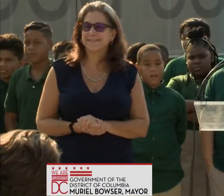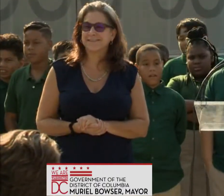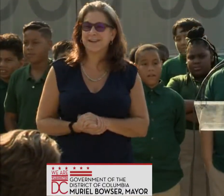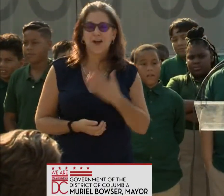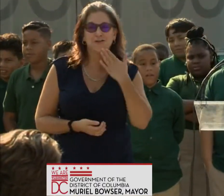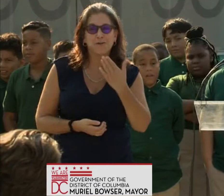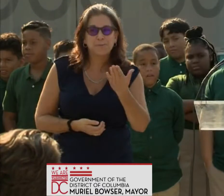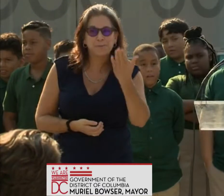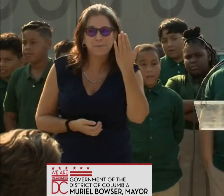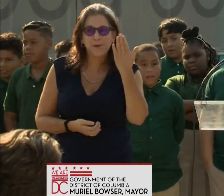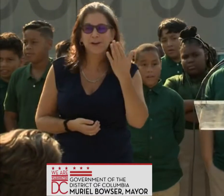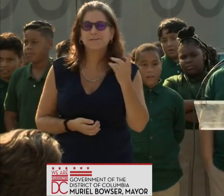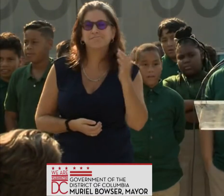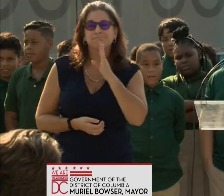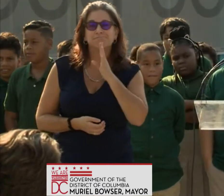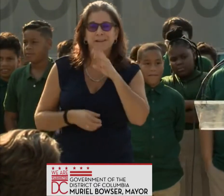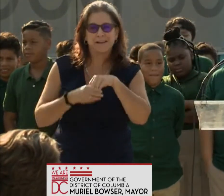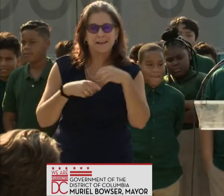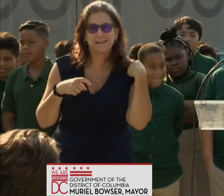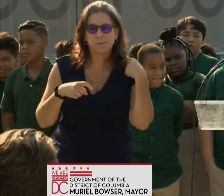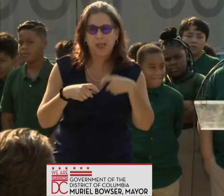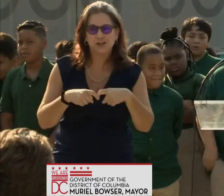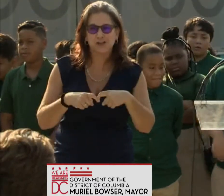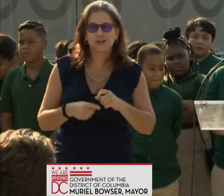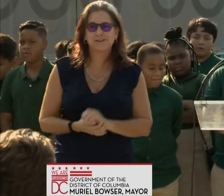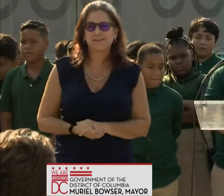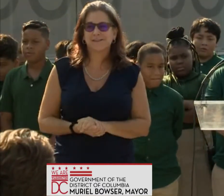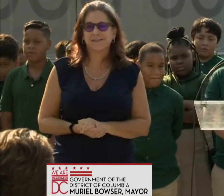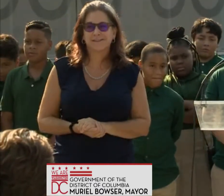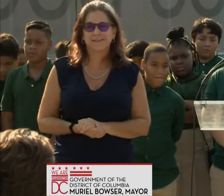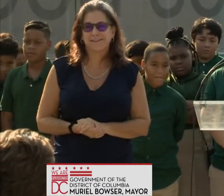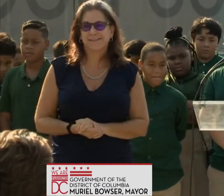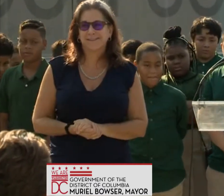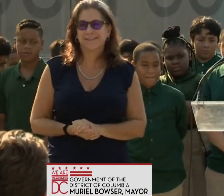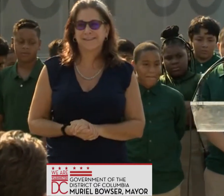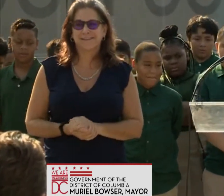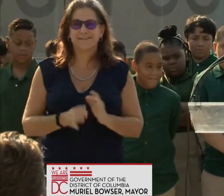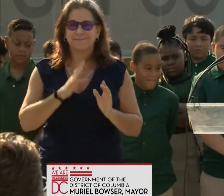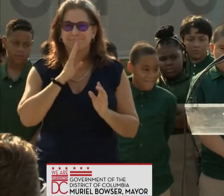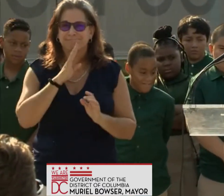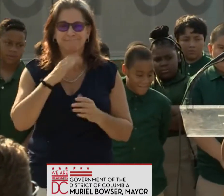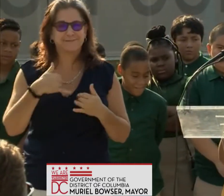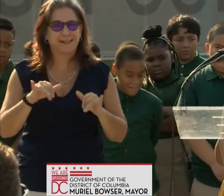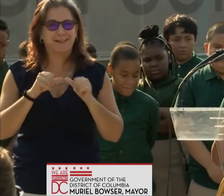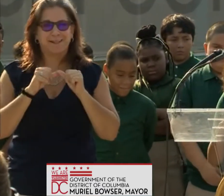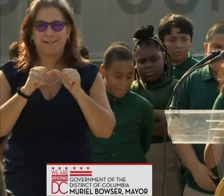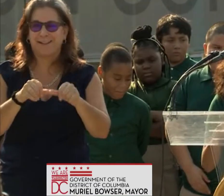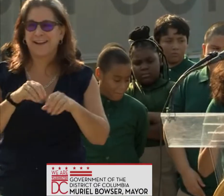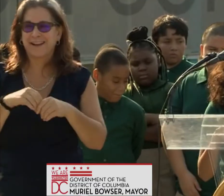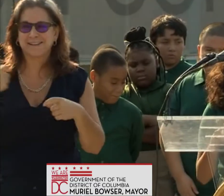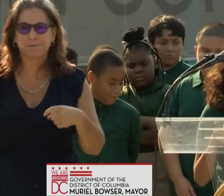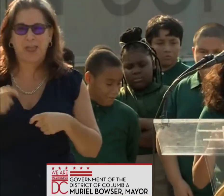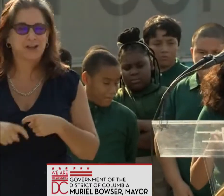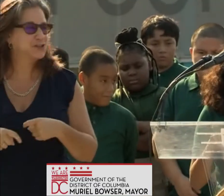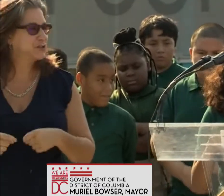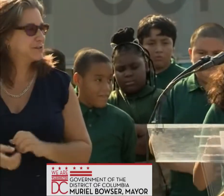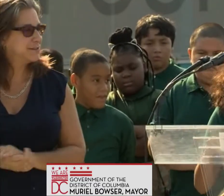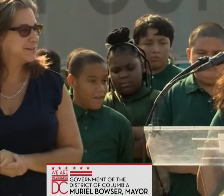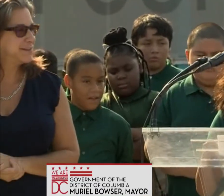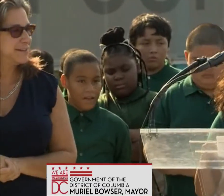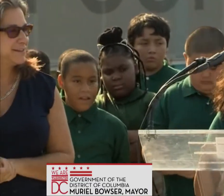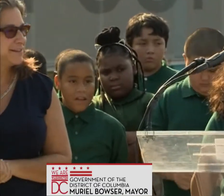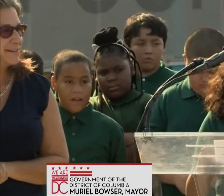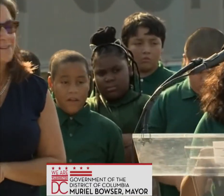escuela Marivi mean hombres Giuliana om PSO Quinto Grado Emma Revere Mesa uterus